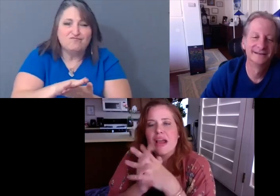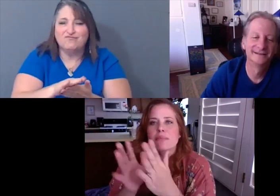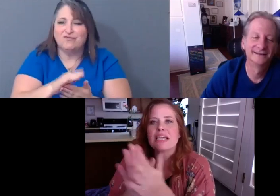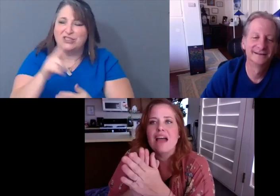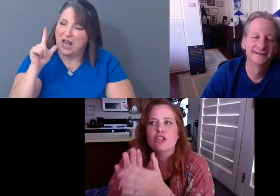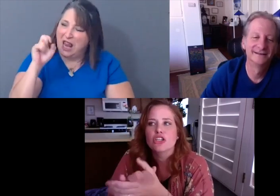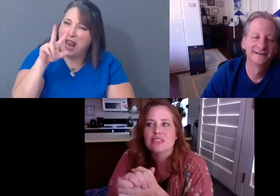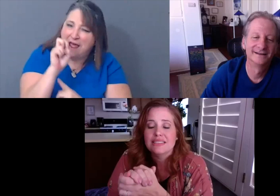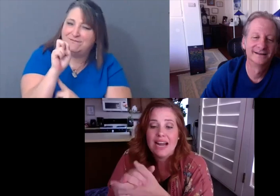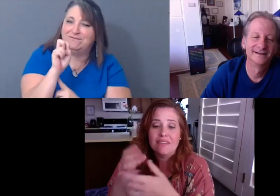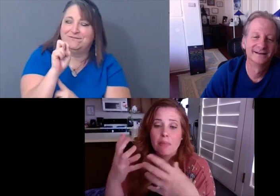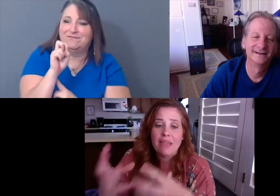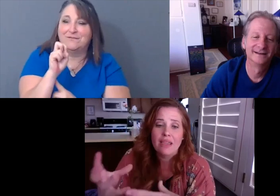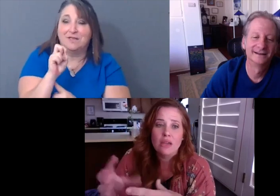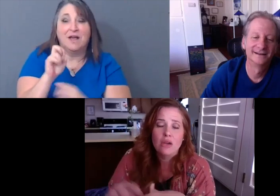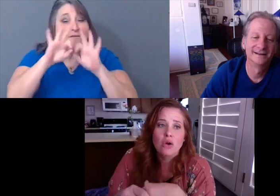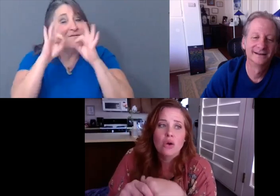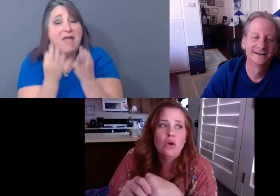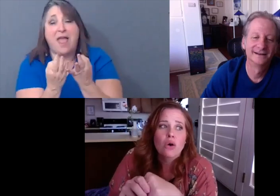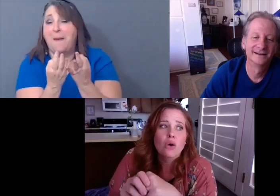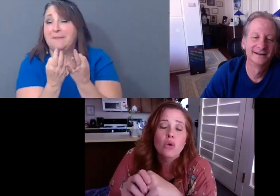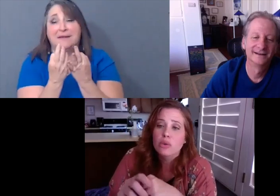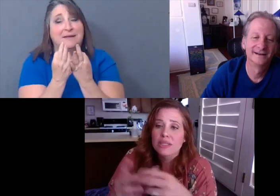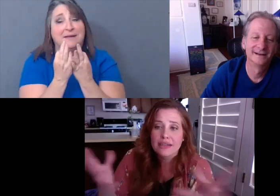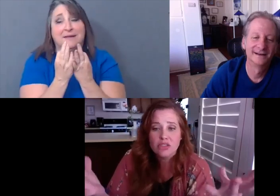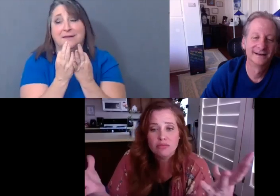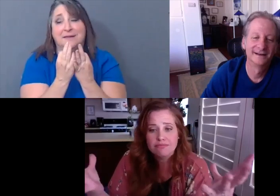Family, I've learned, doesn't have to be who you're related to.